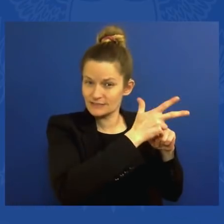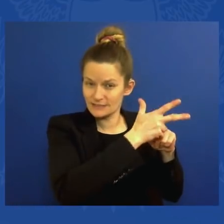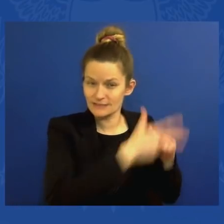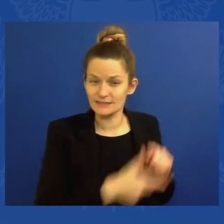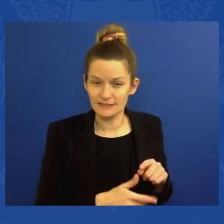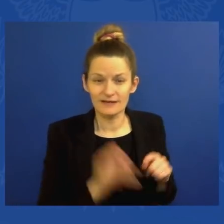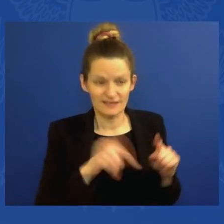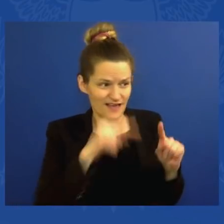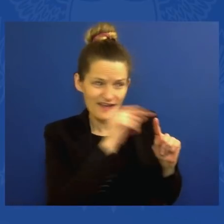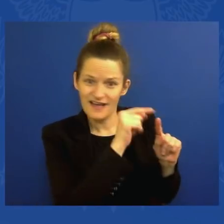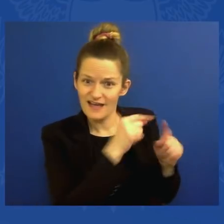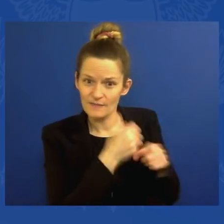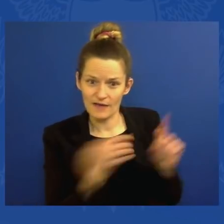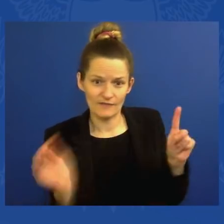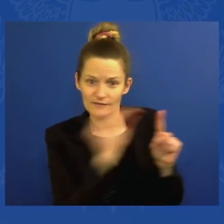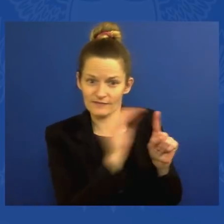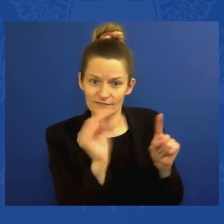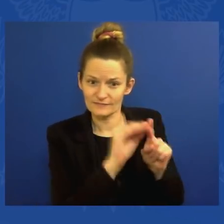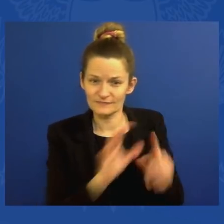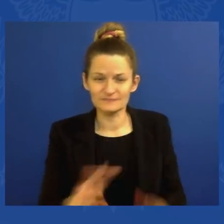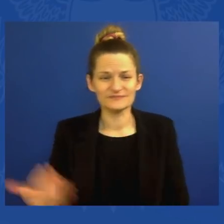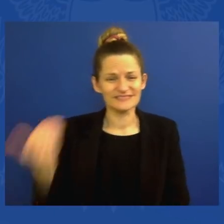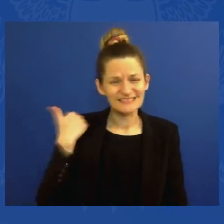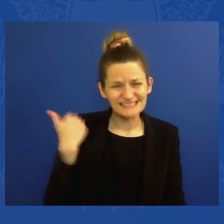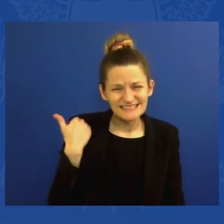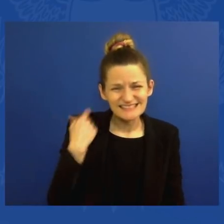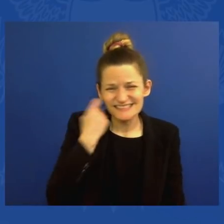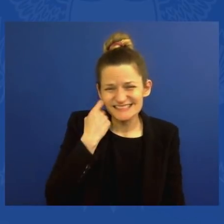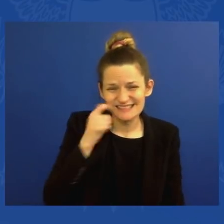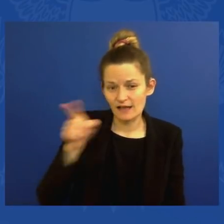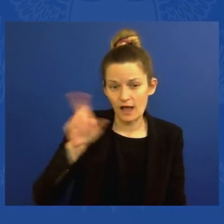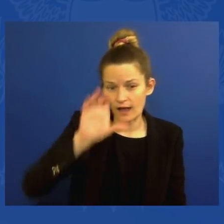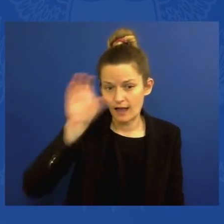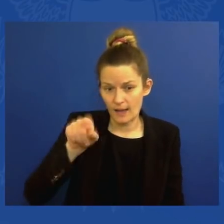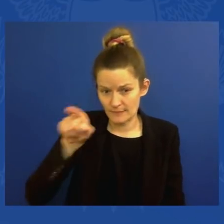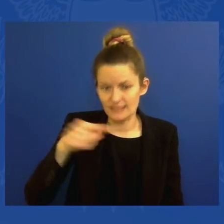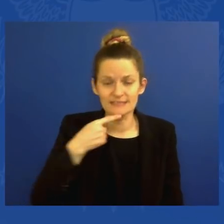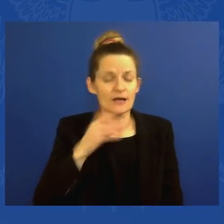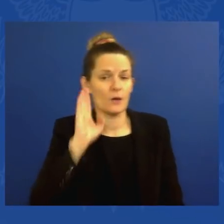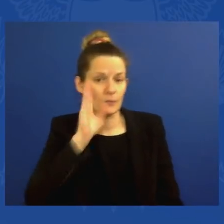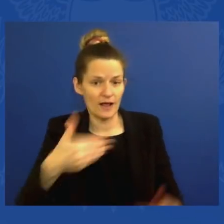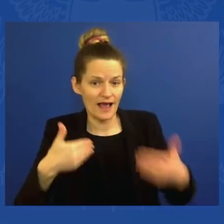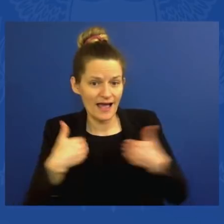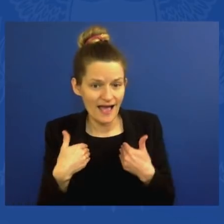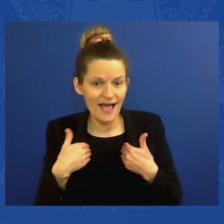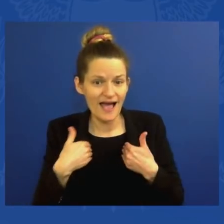All told, the economy created 423,000 new manufacturing jobs in America,